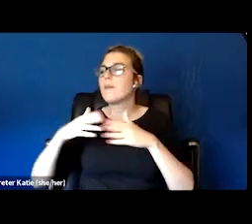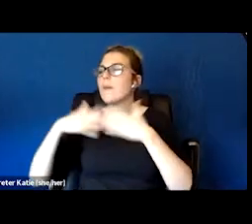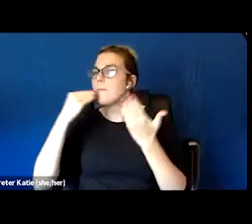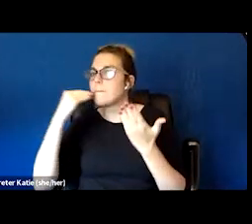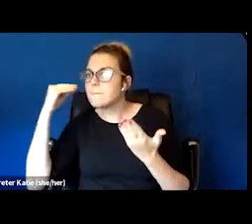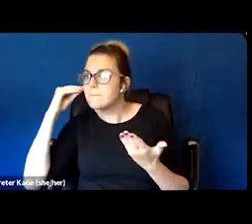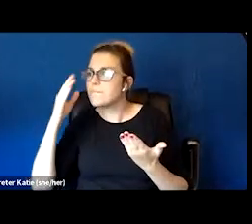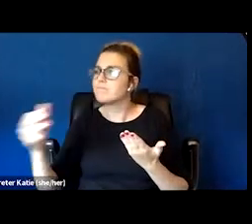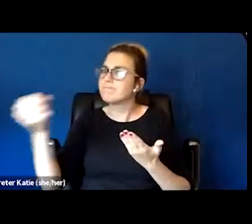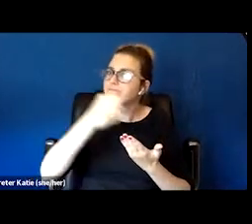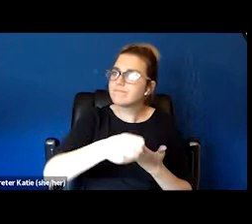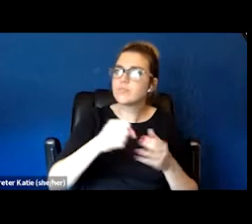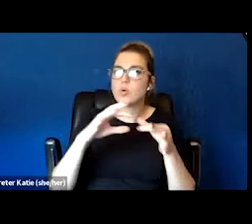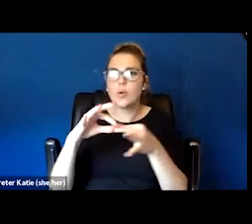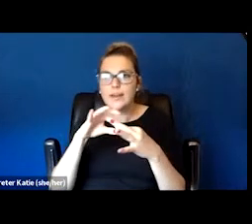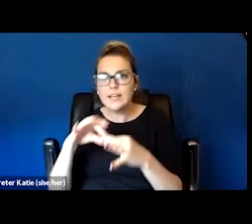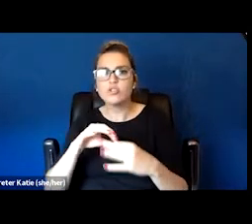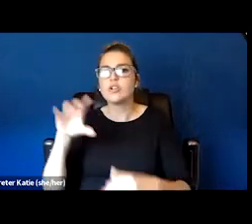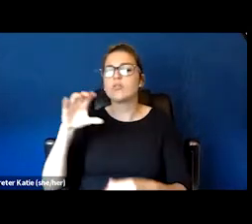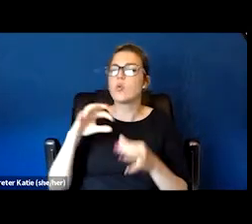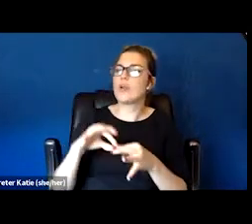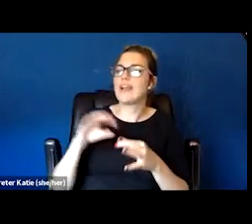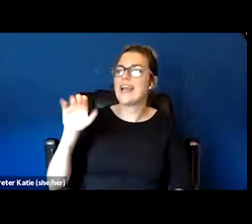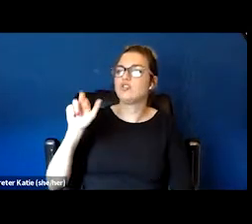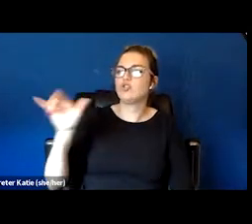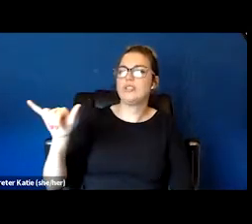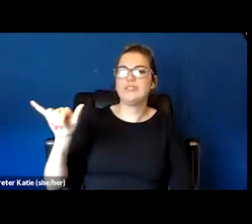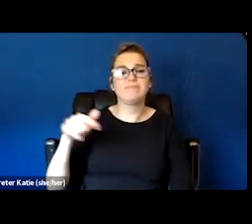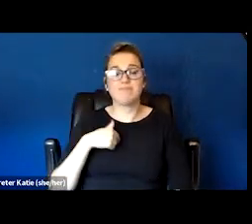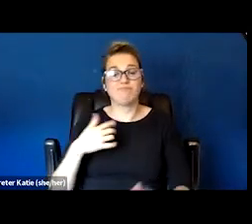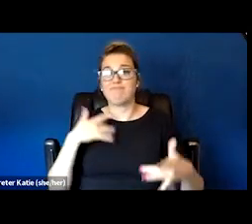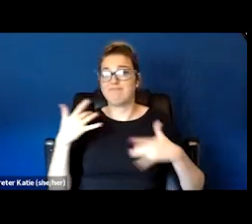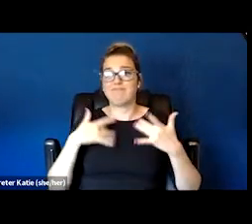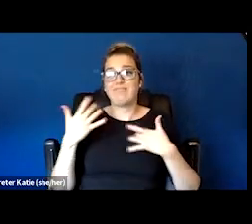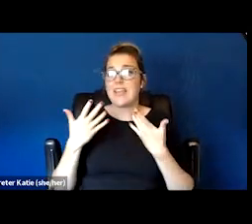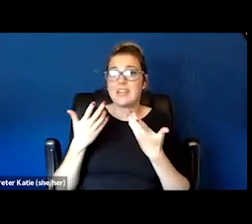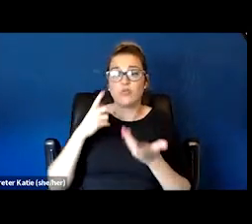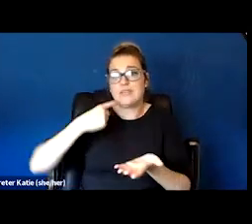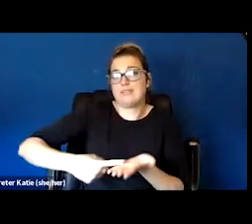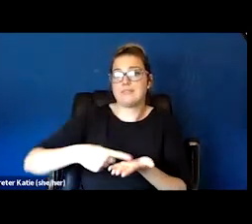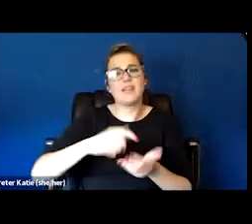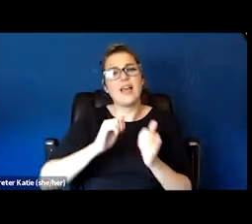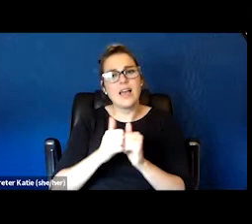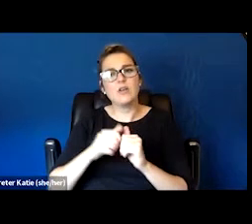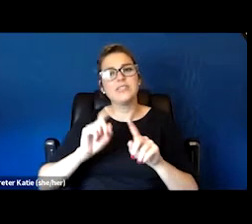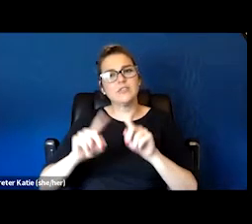So I always get really excited to talk about how we can leverage how different communities can use knowledge about and participation in